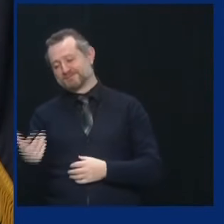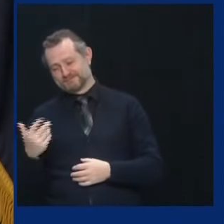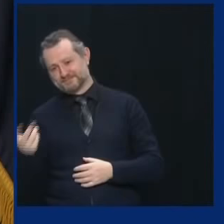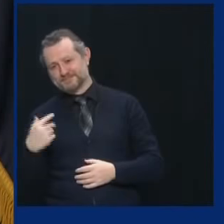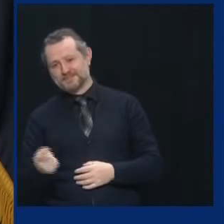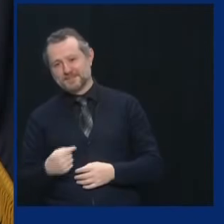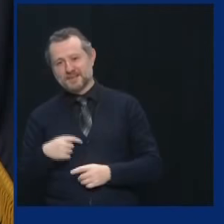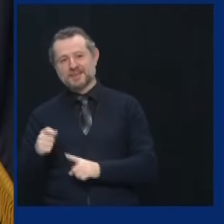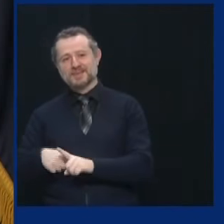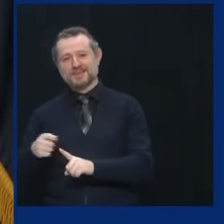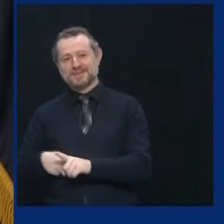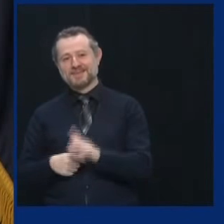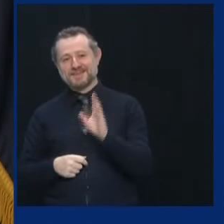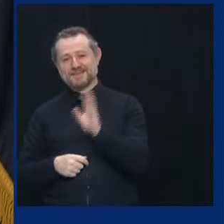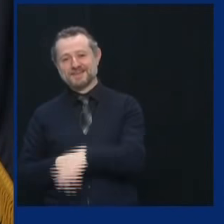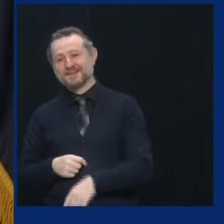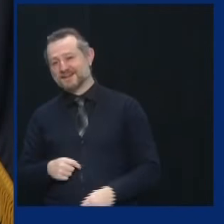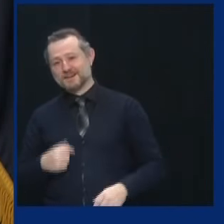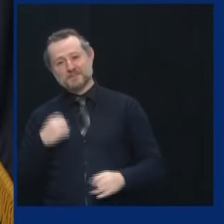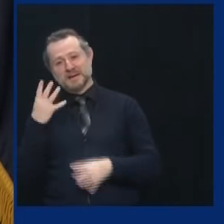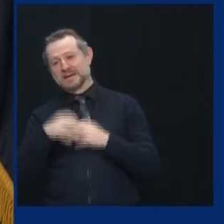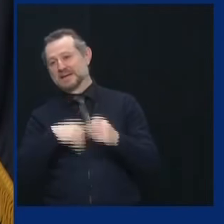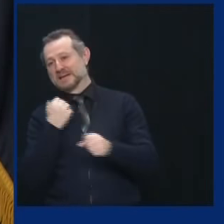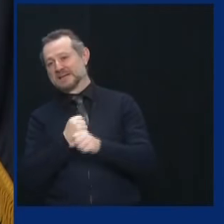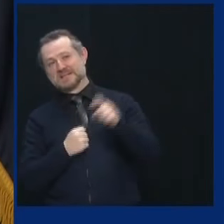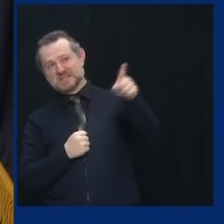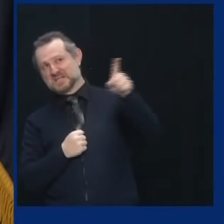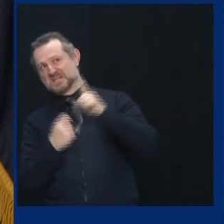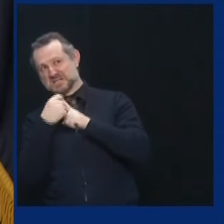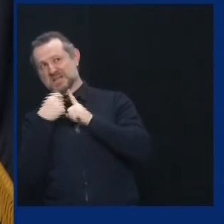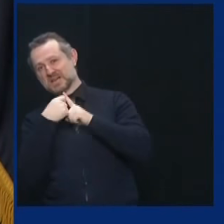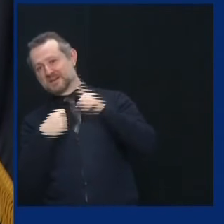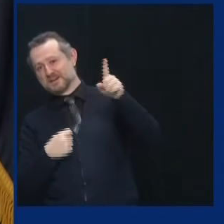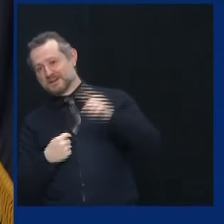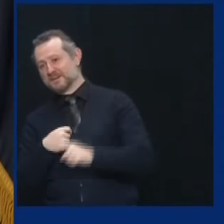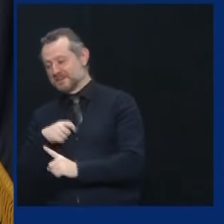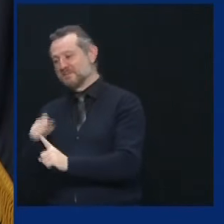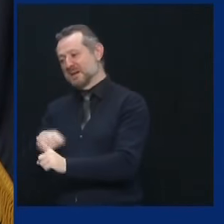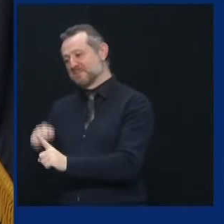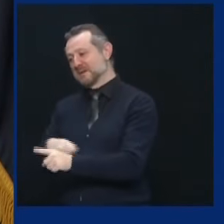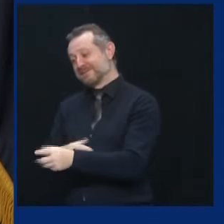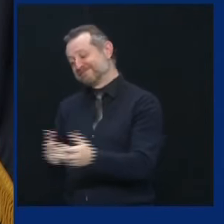PERFORMING THAT NUMBER UP ON THAT